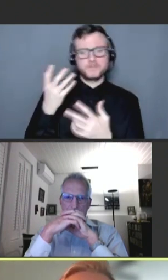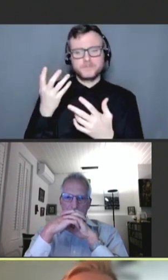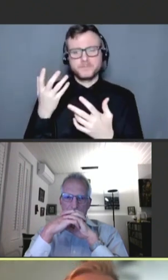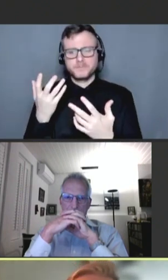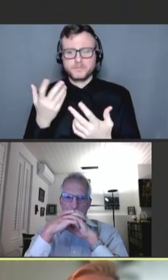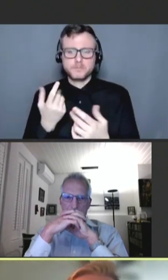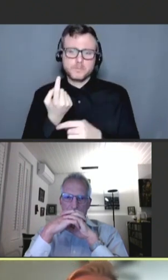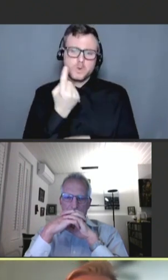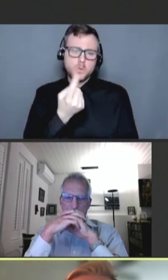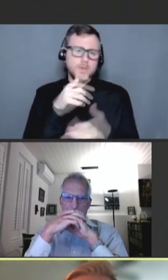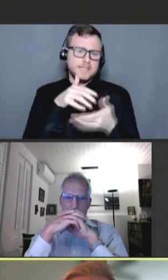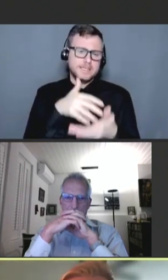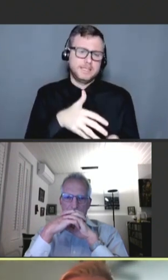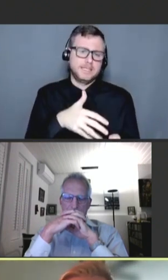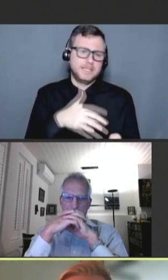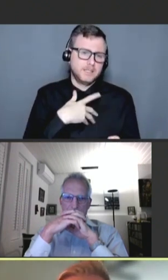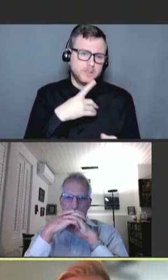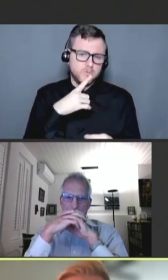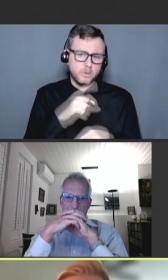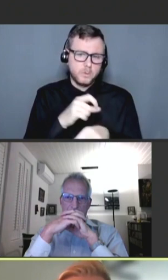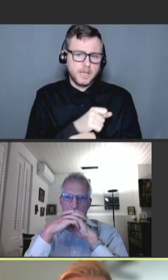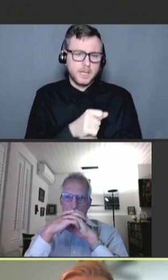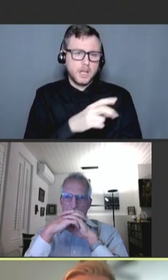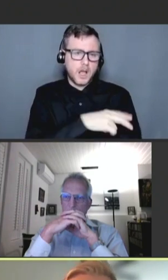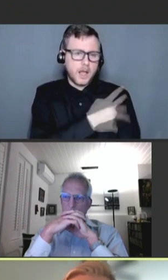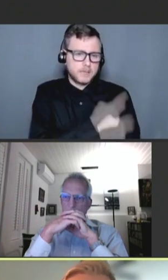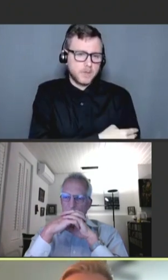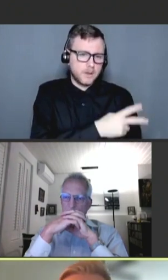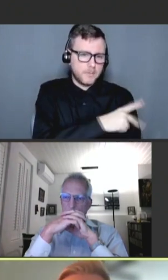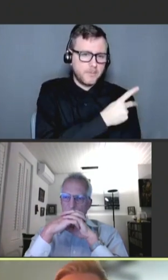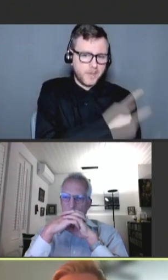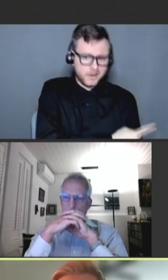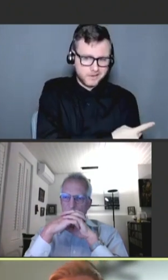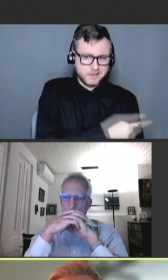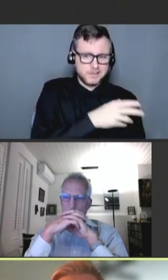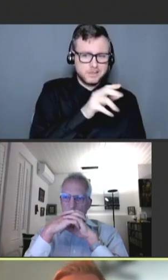one study that actually looked at hospitalized patients, and that was by Dr. Al-Aly of Veteran's